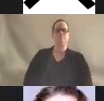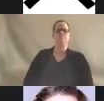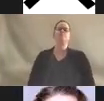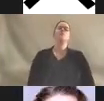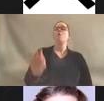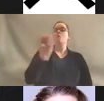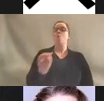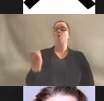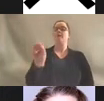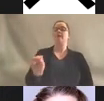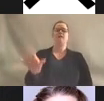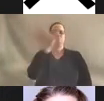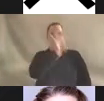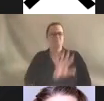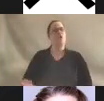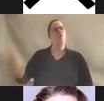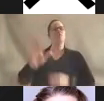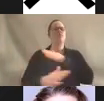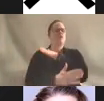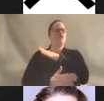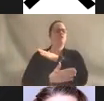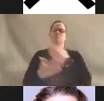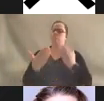Before I jump in, I want to let you know